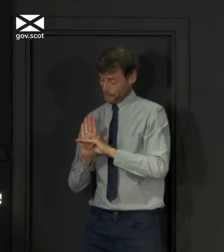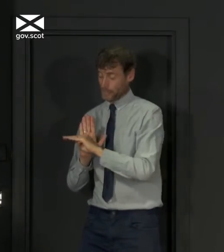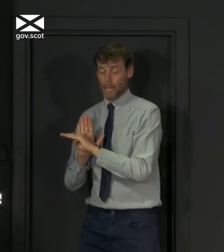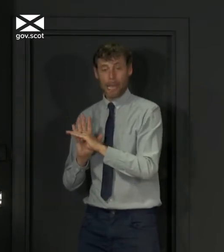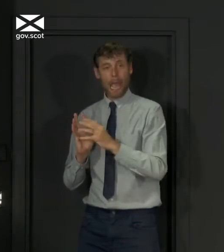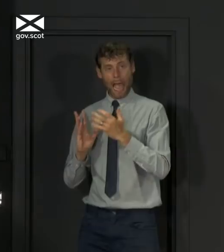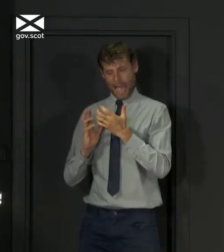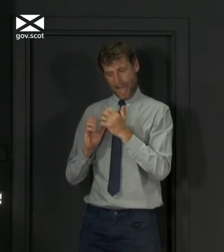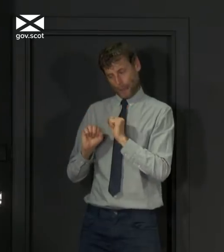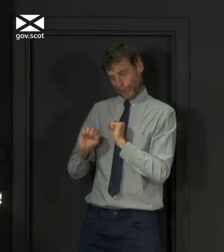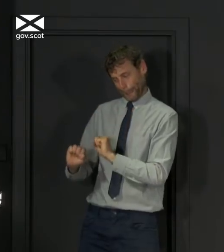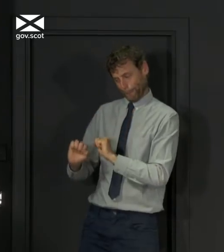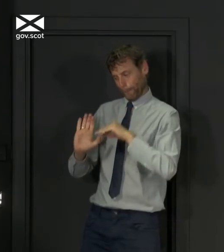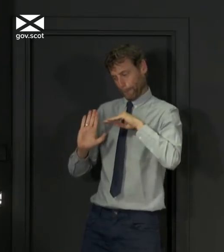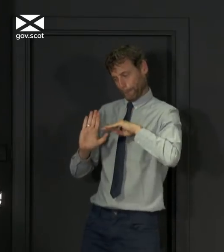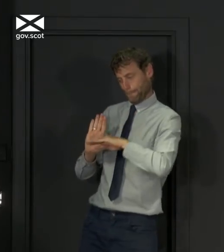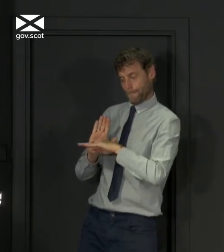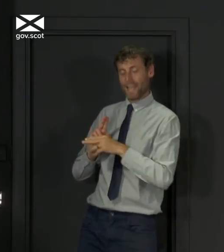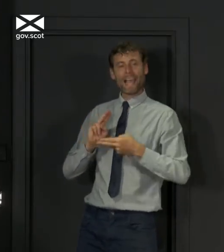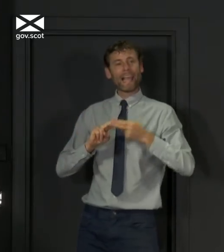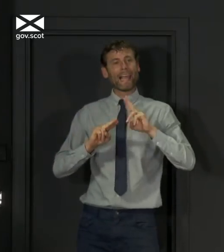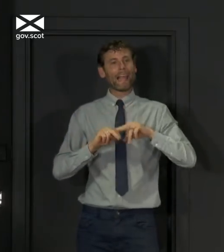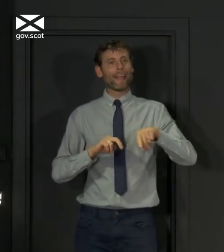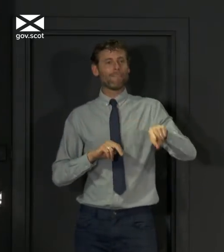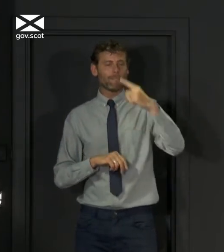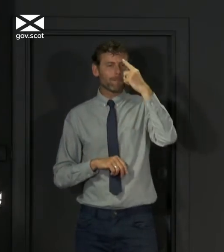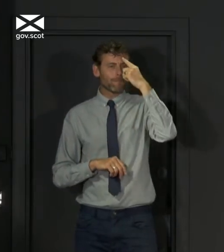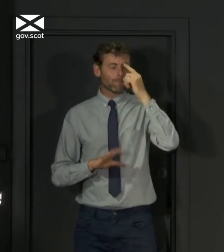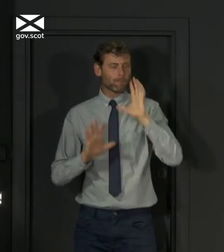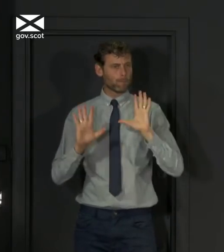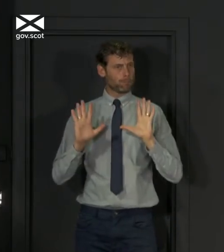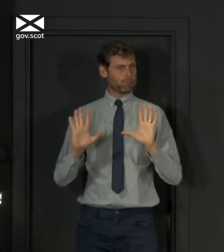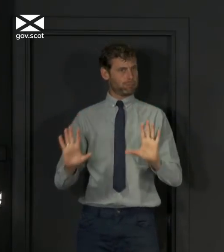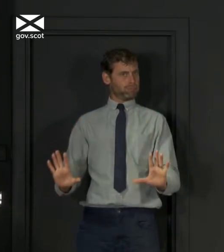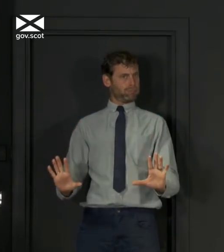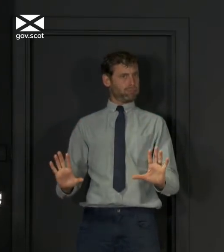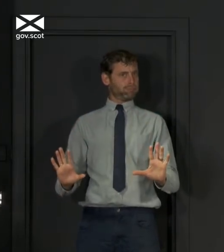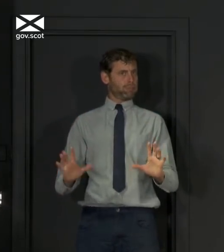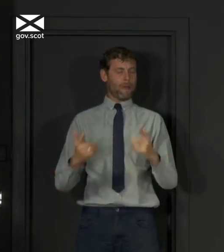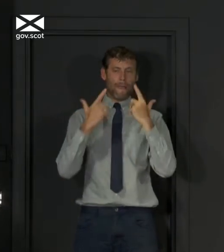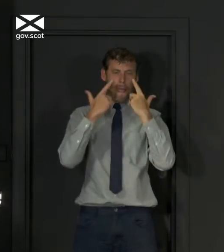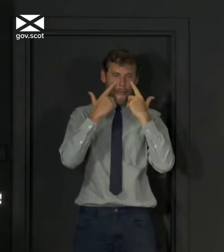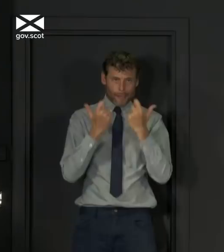that we're being advised to behave, taking all of the precautionary measures summarised